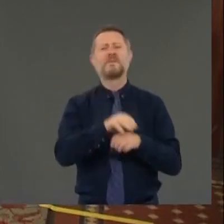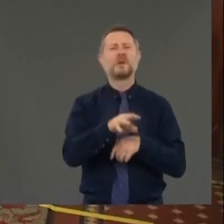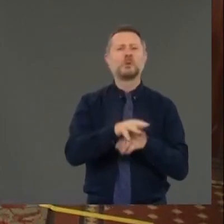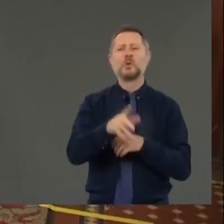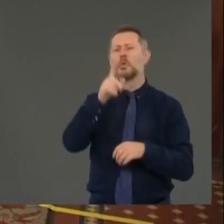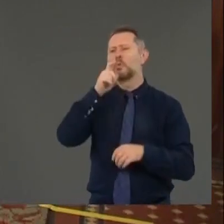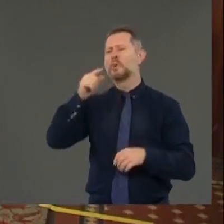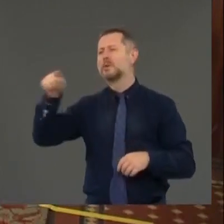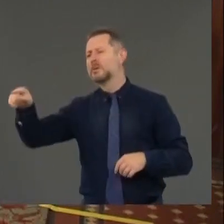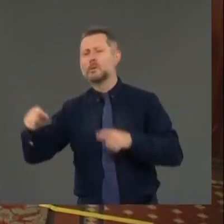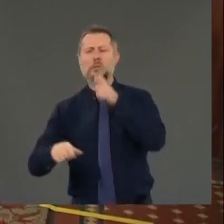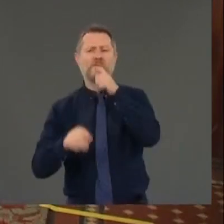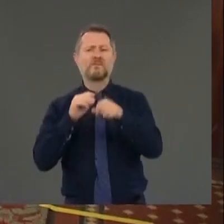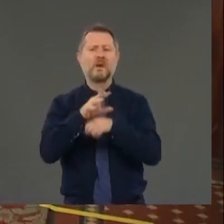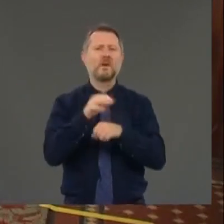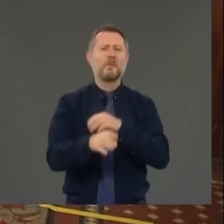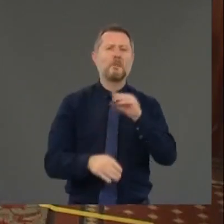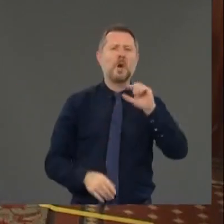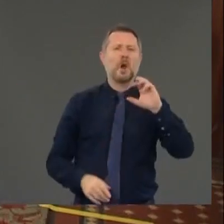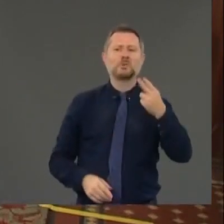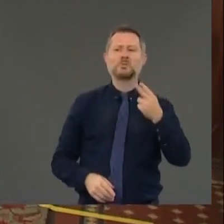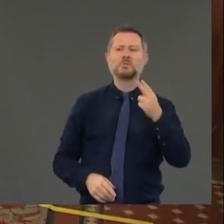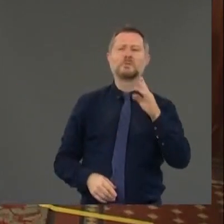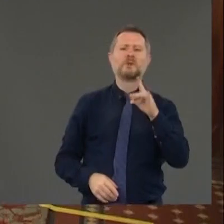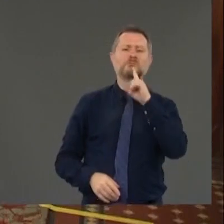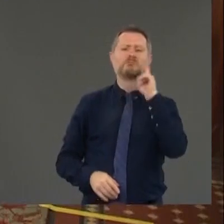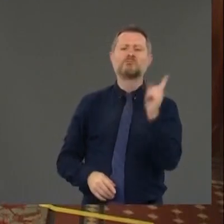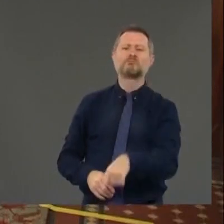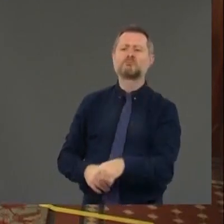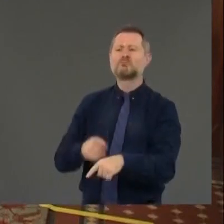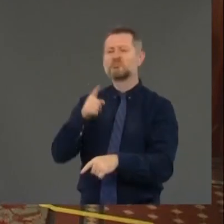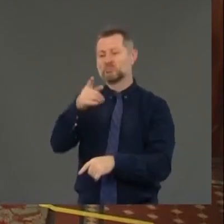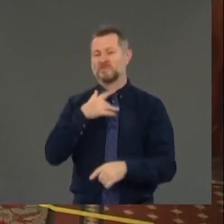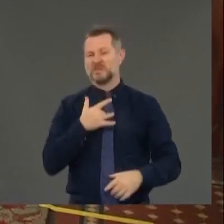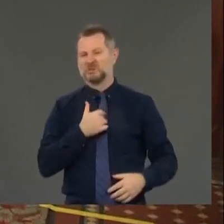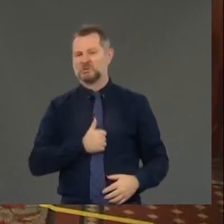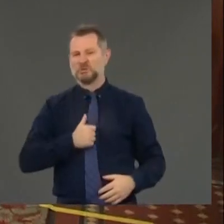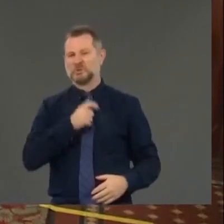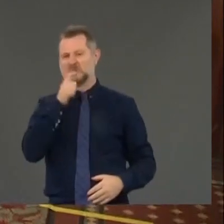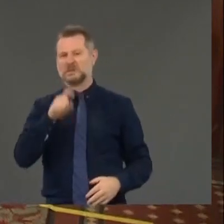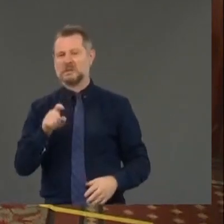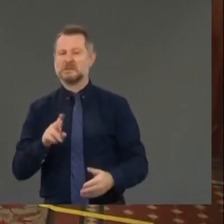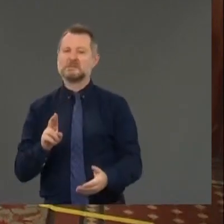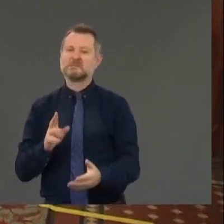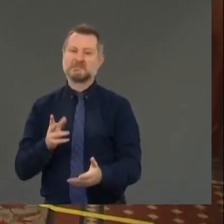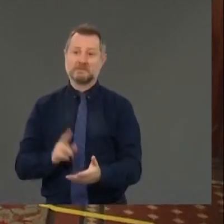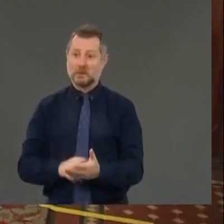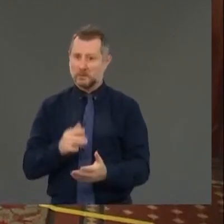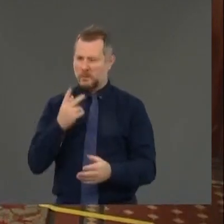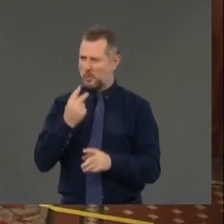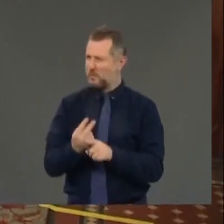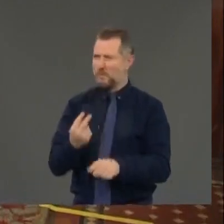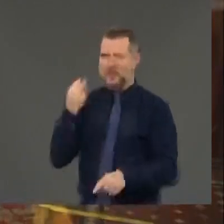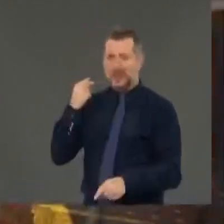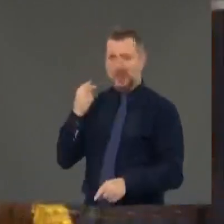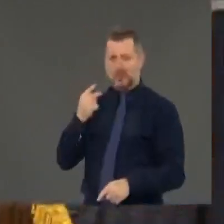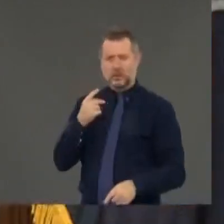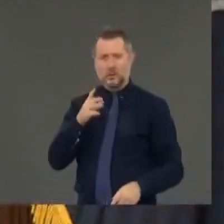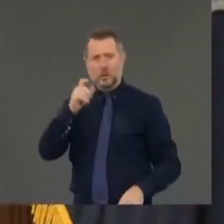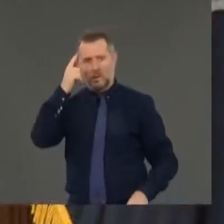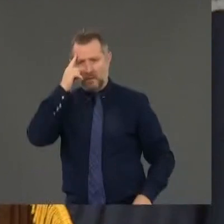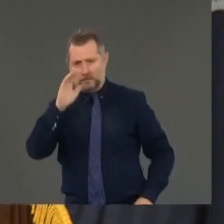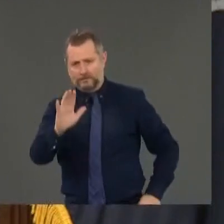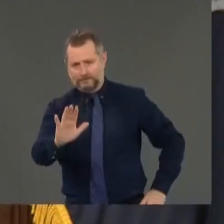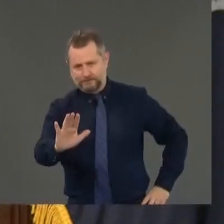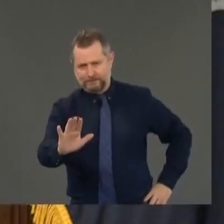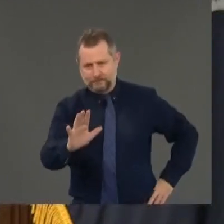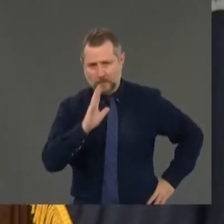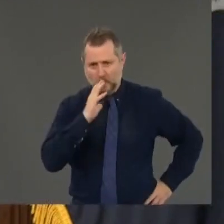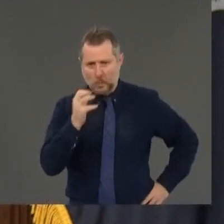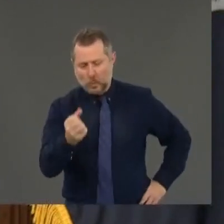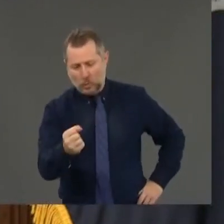SO WHO ADVISED THAT REGARDING